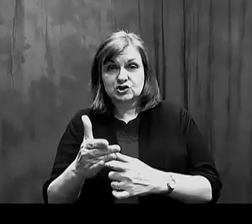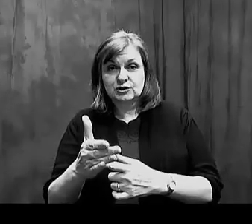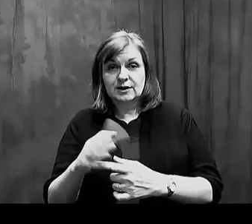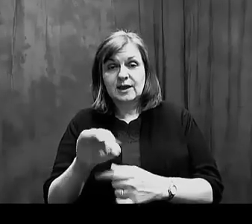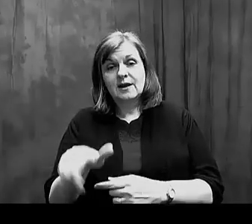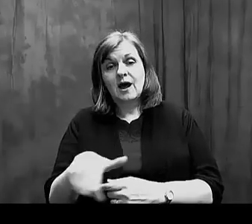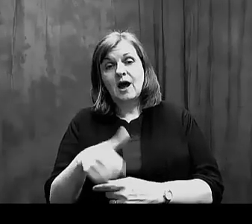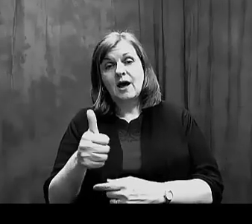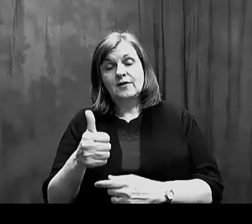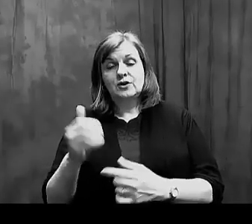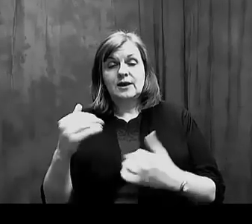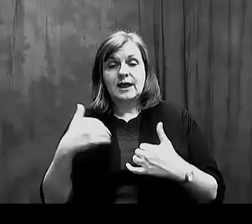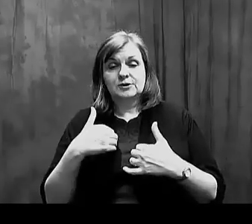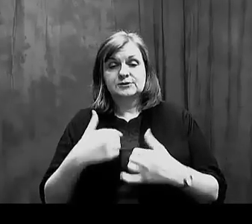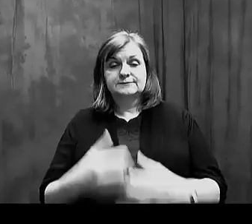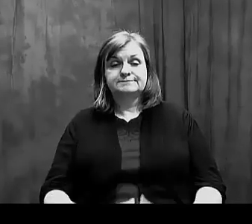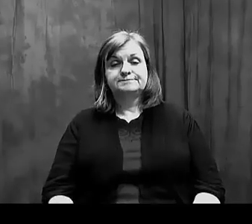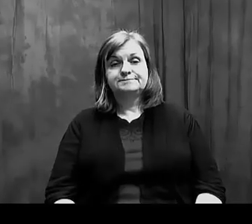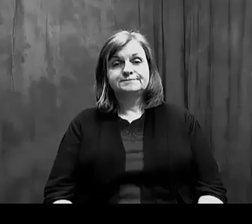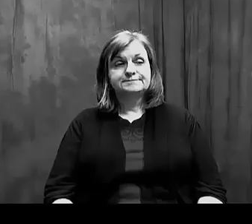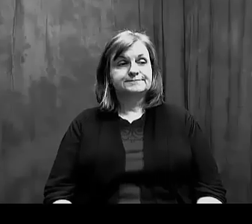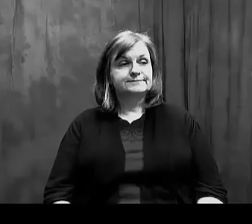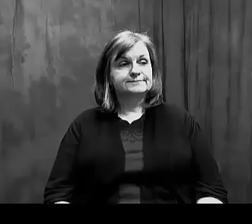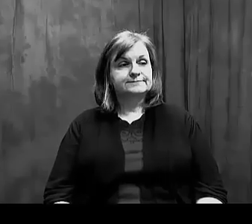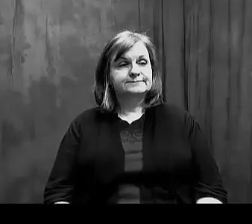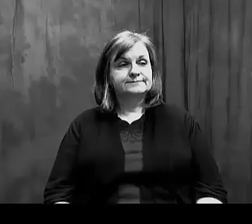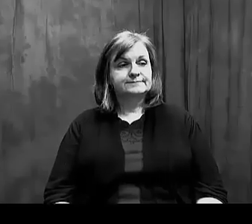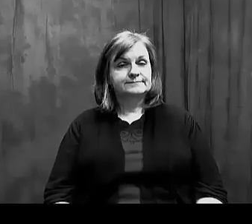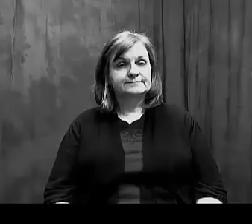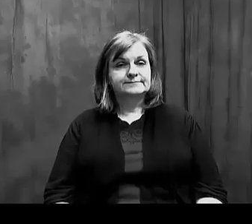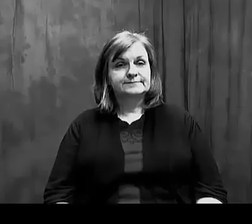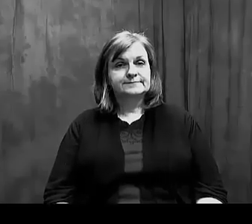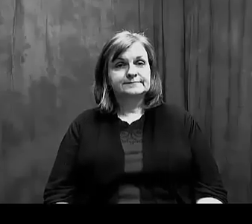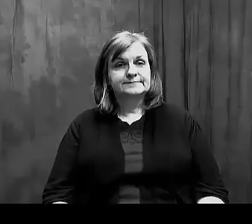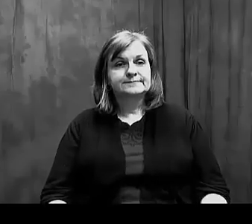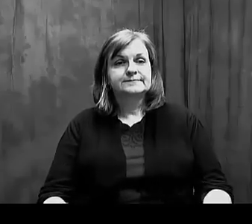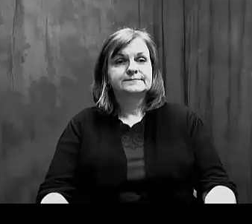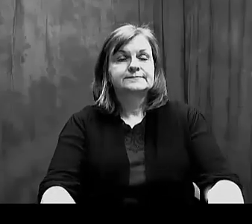many fish and lots and lots of the amphibians